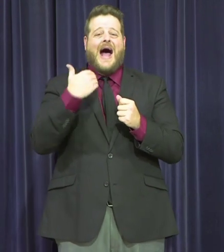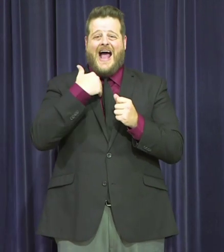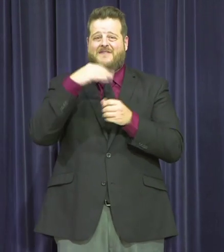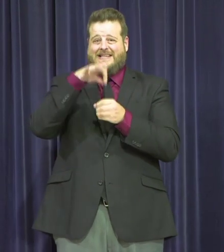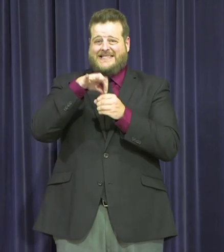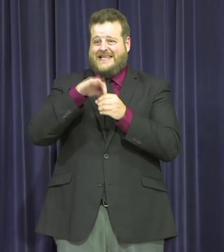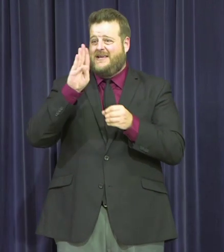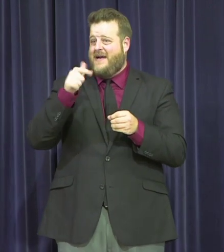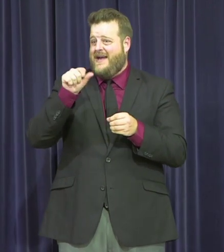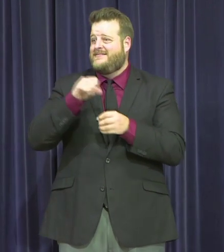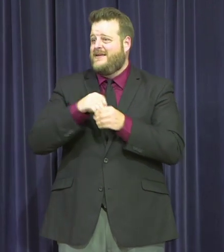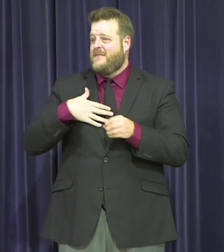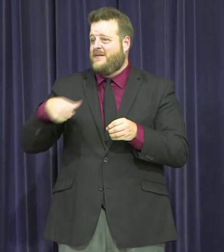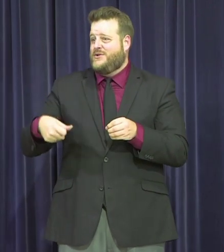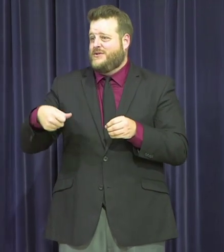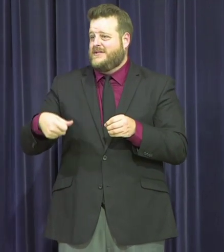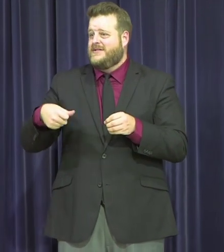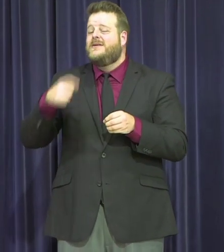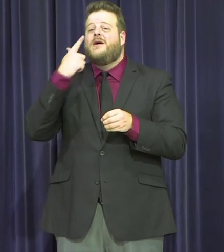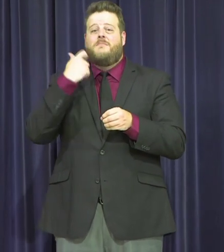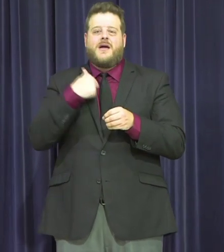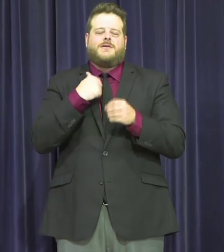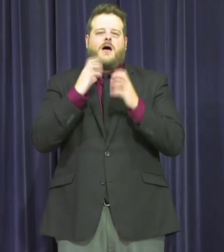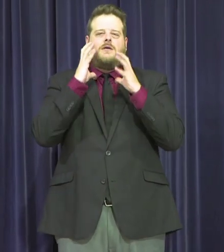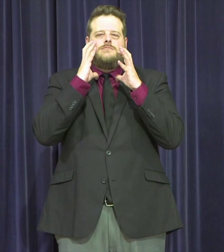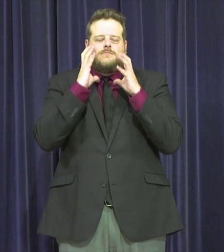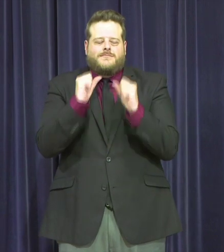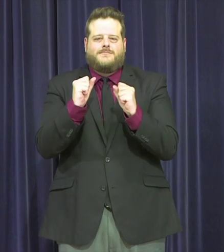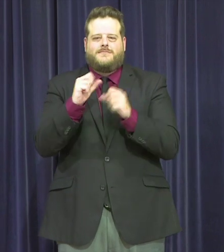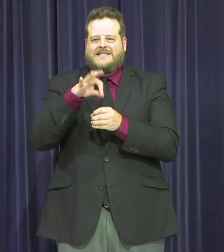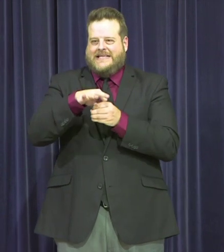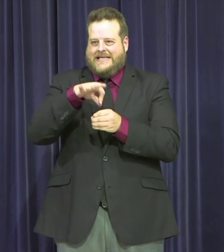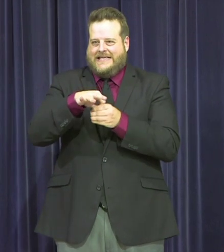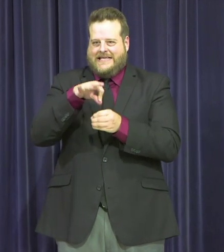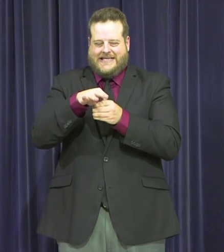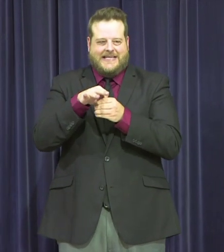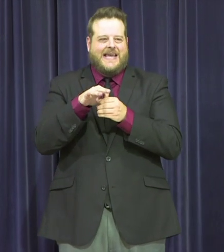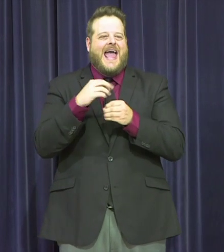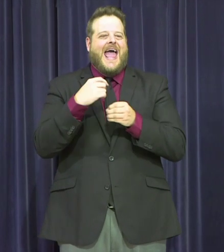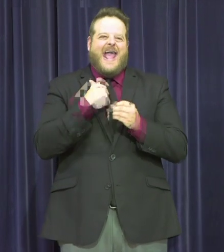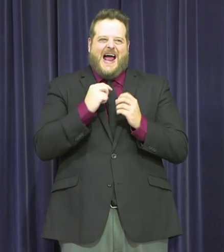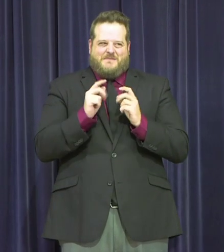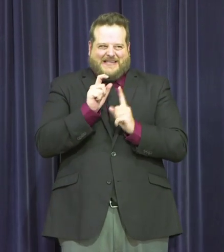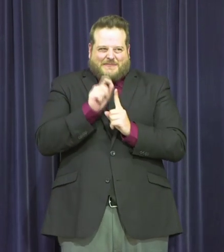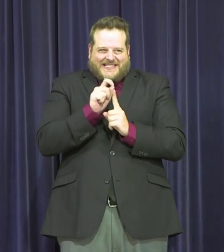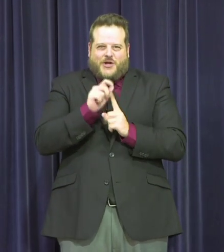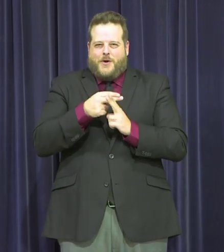in my purse. I'm a huge tea drinker and I'm kind of particular about the tea I want to drink.